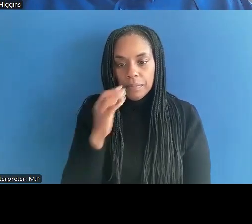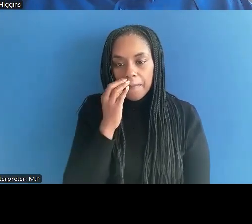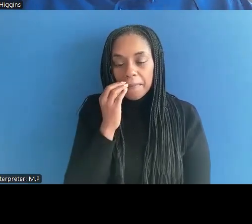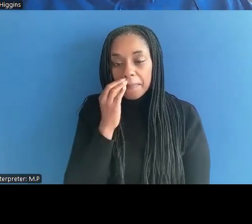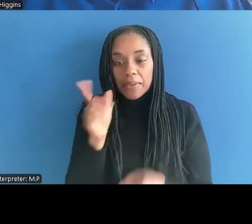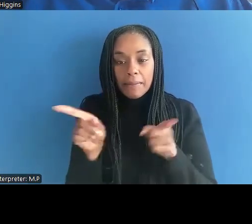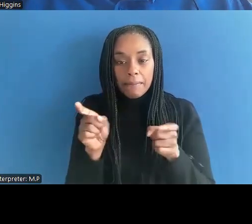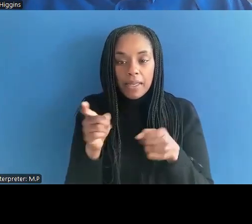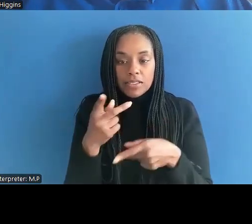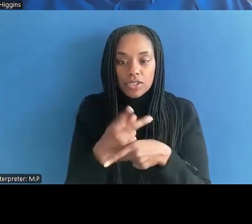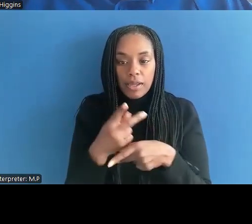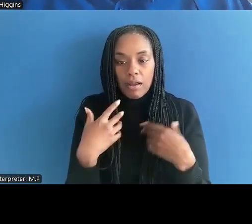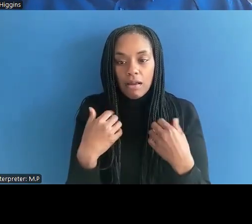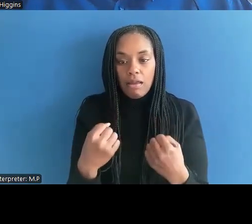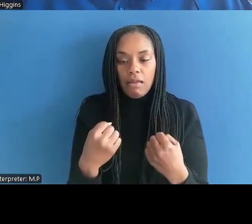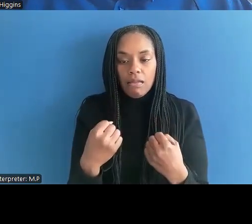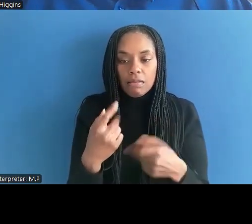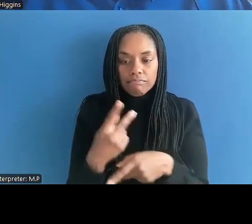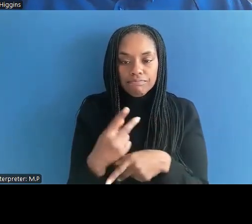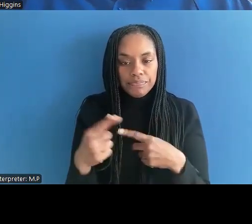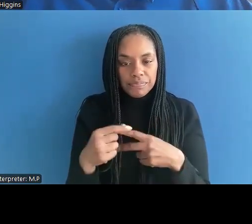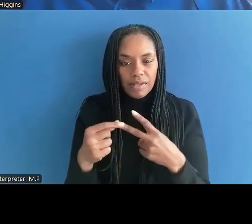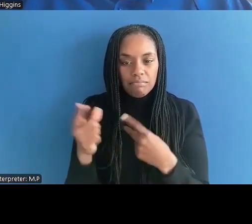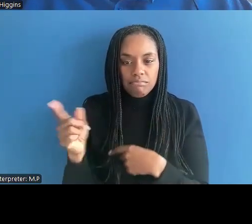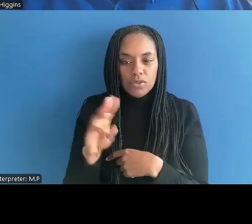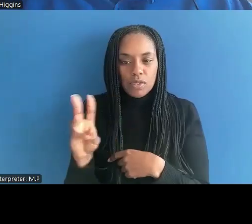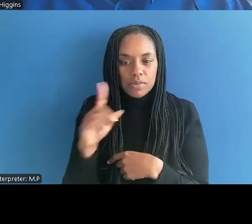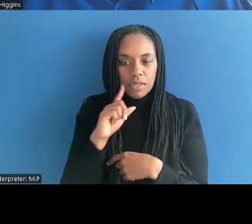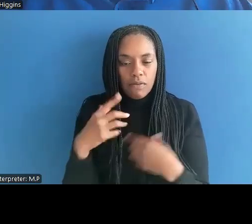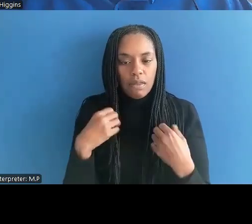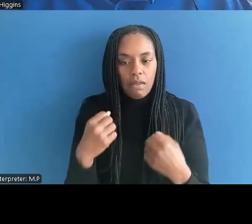This is the website to, Health Care Options, which is the, agency